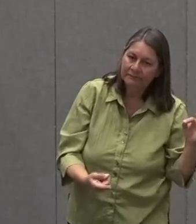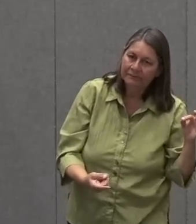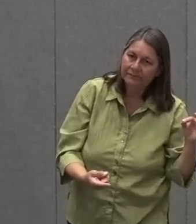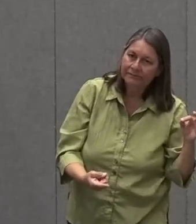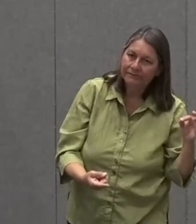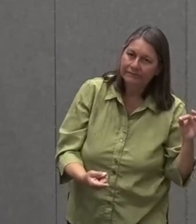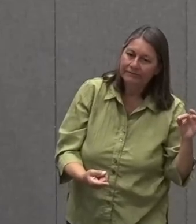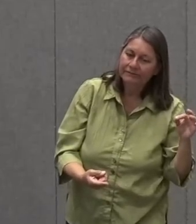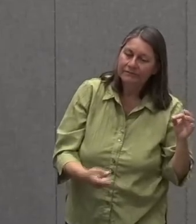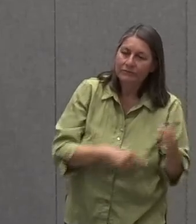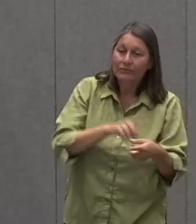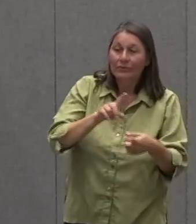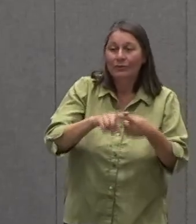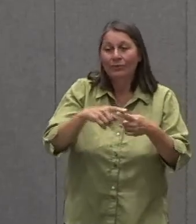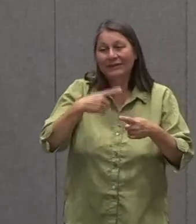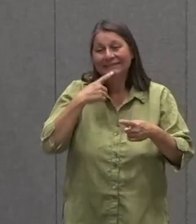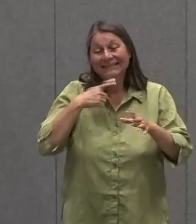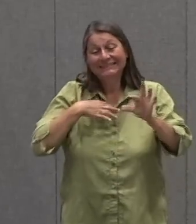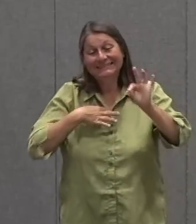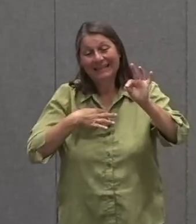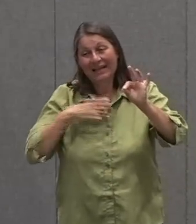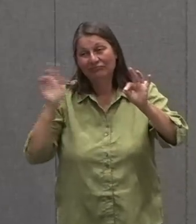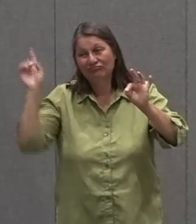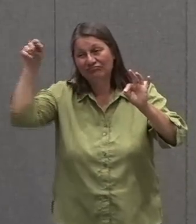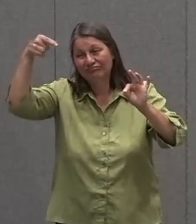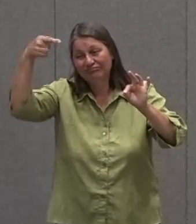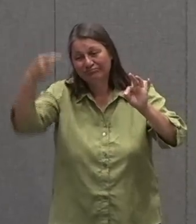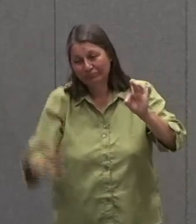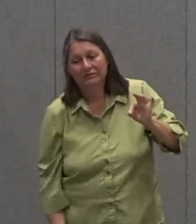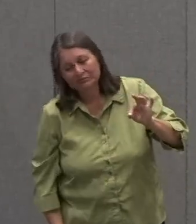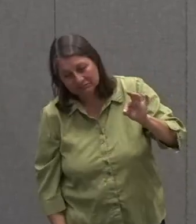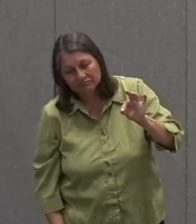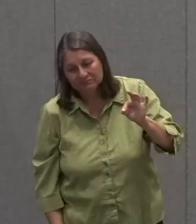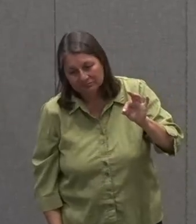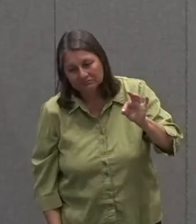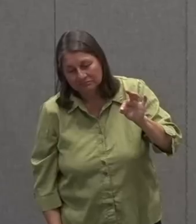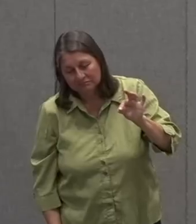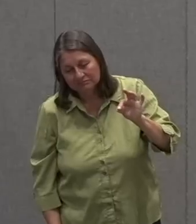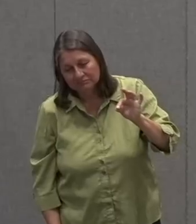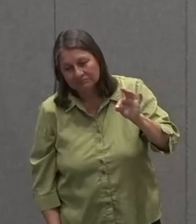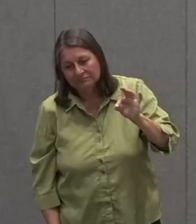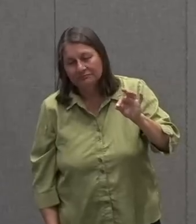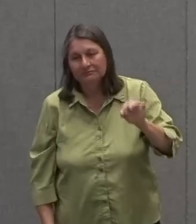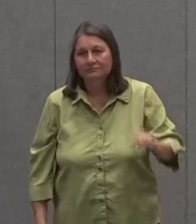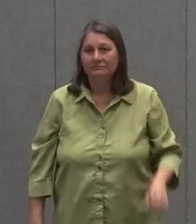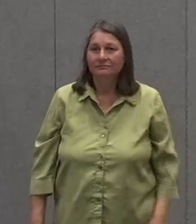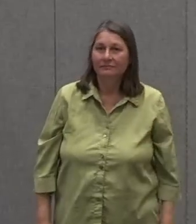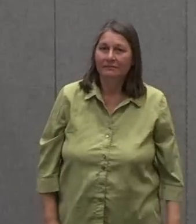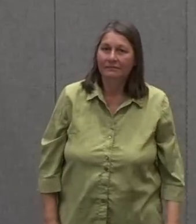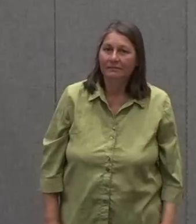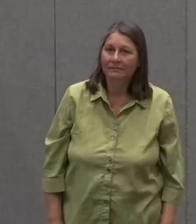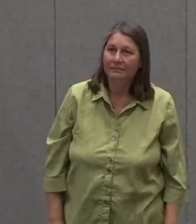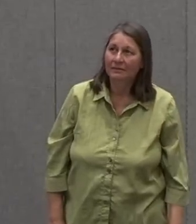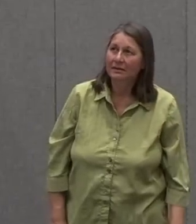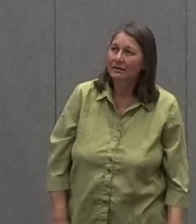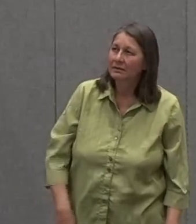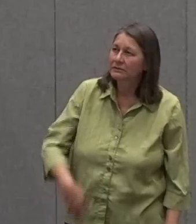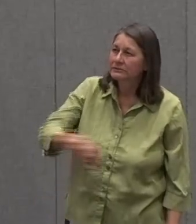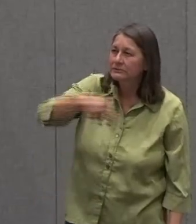Just as he said nine, the spear pierced the earth at his feet. The lion was furious.